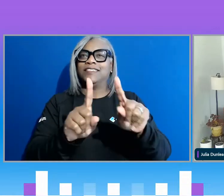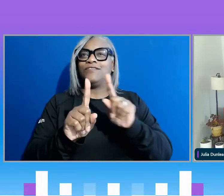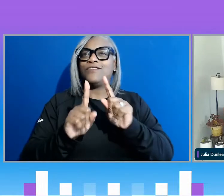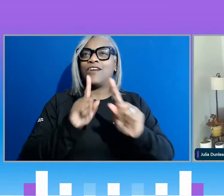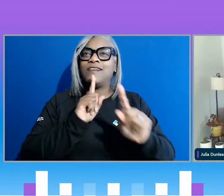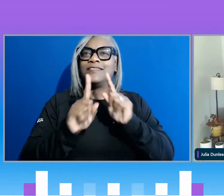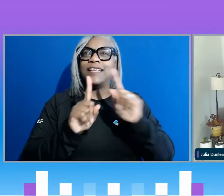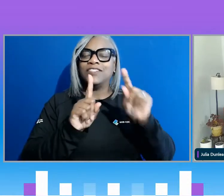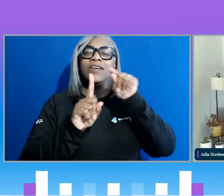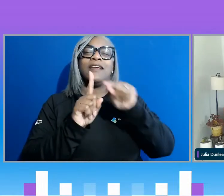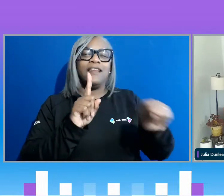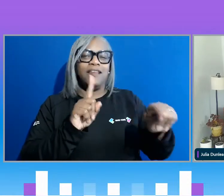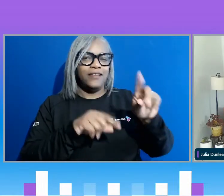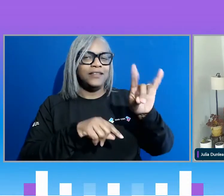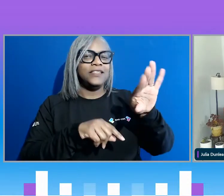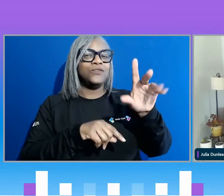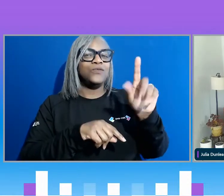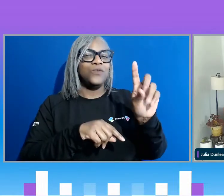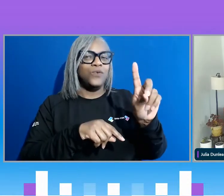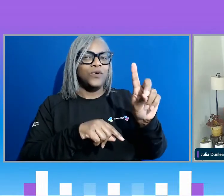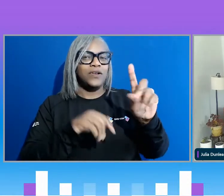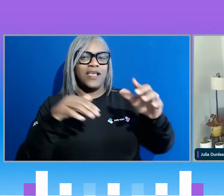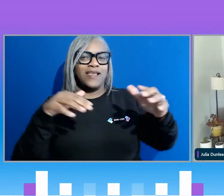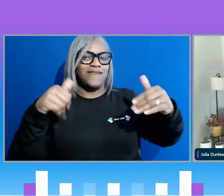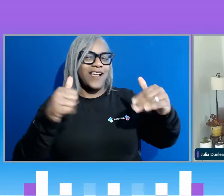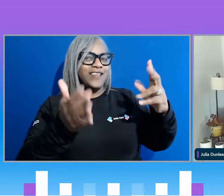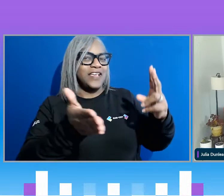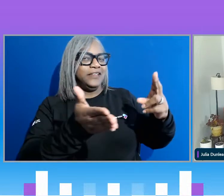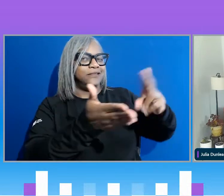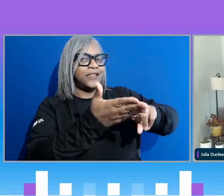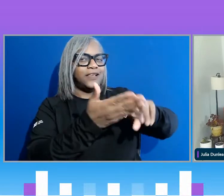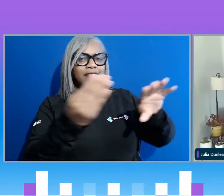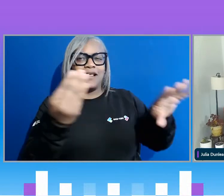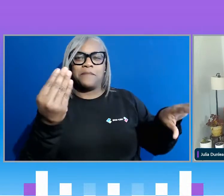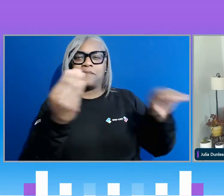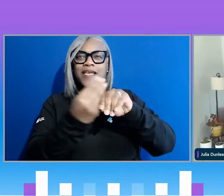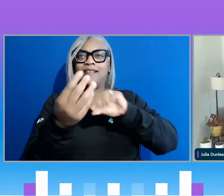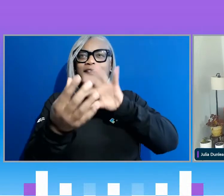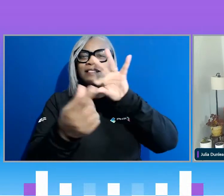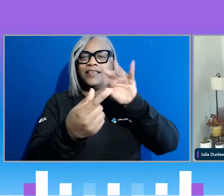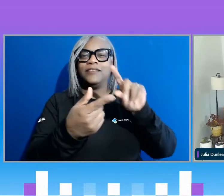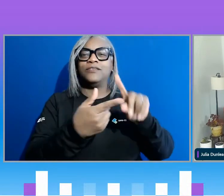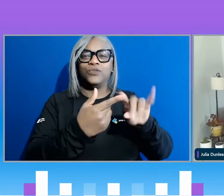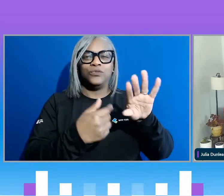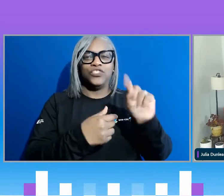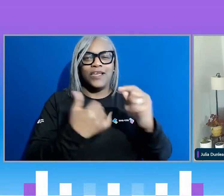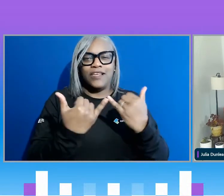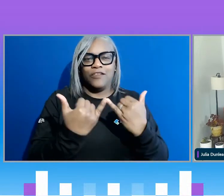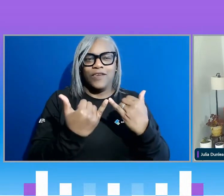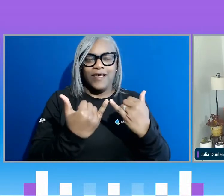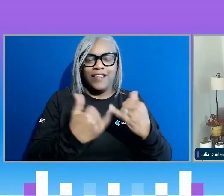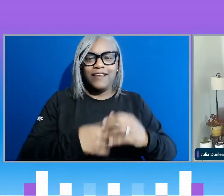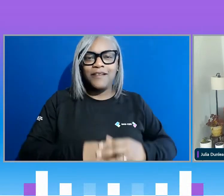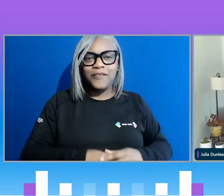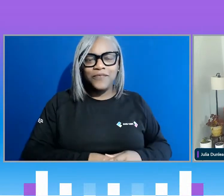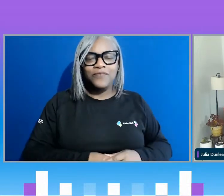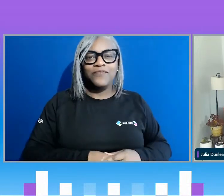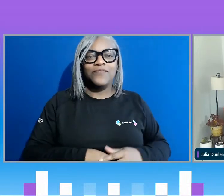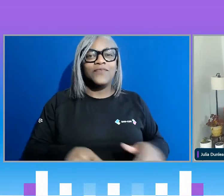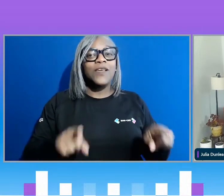discord if you haven't already signed in. I am putting that